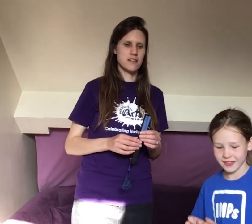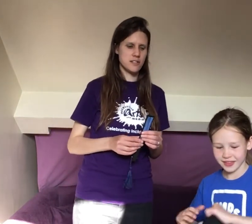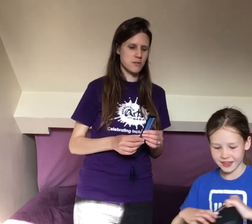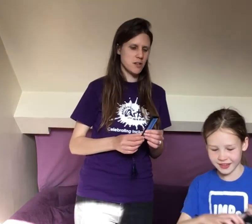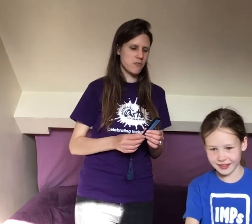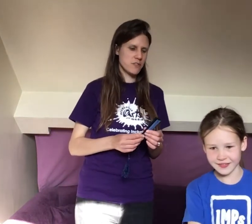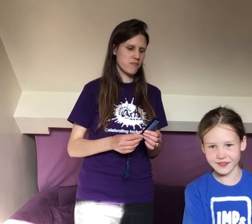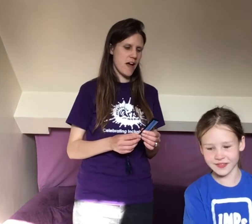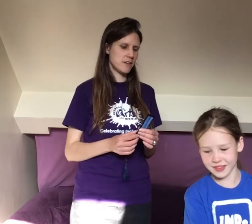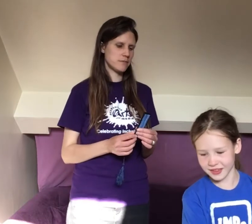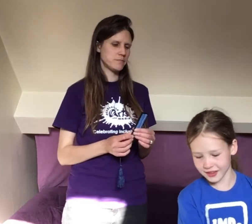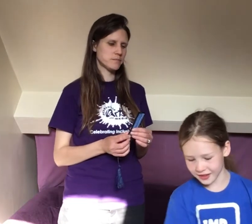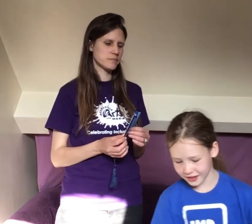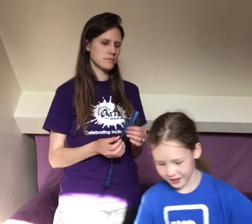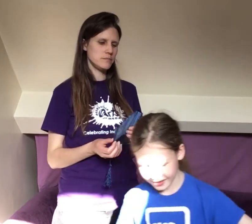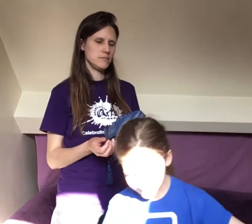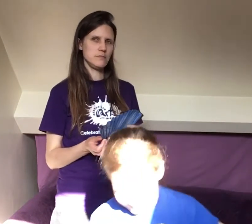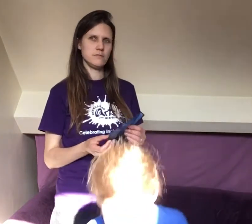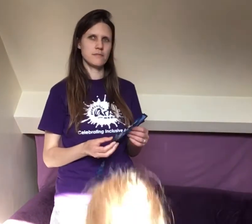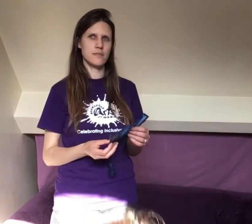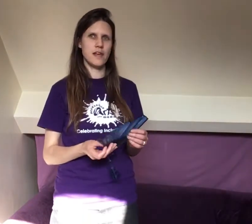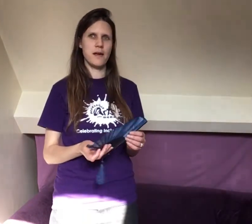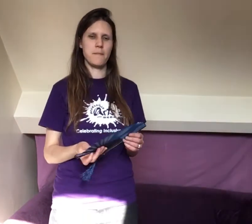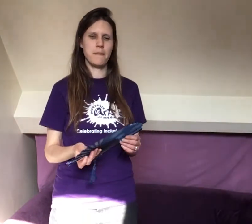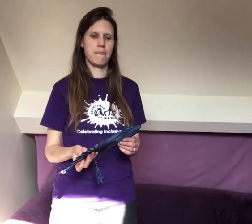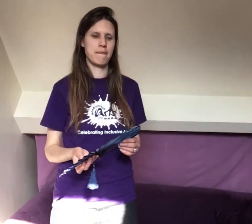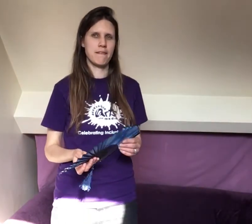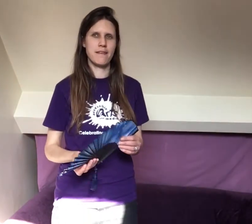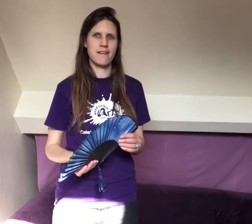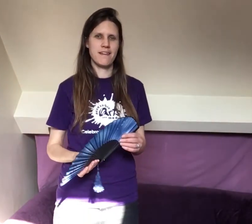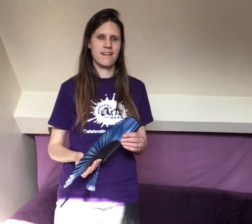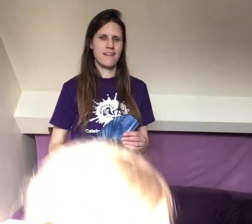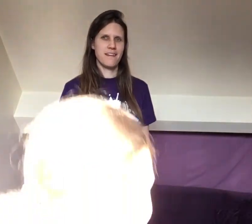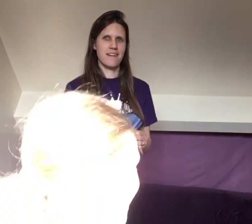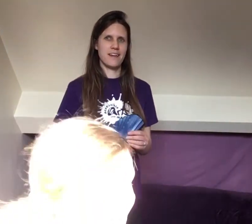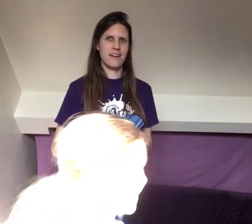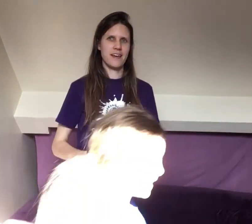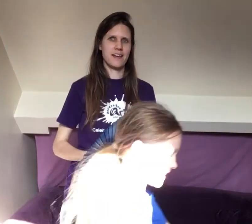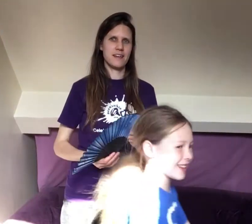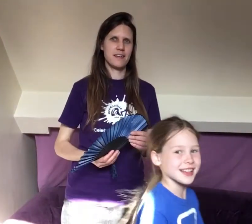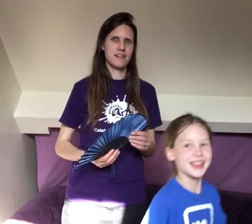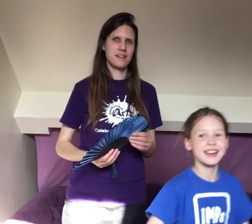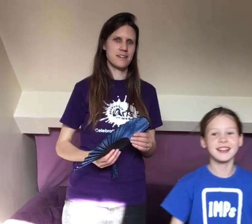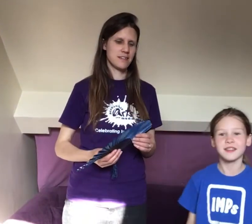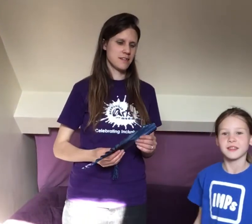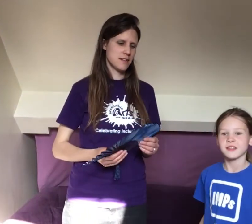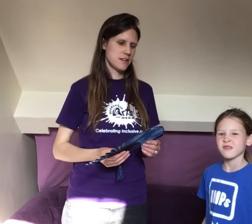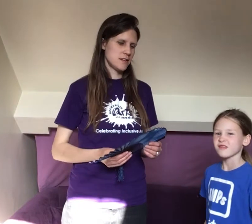So shall we start off with the fan? Yeah. Yeah? OK.